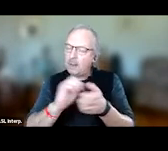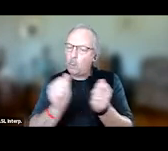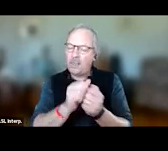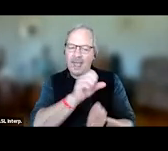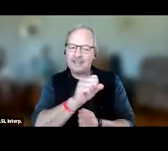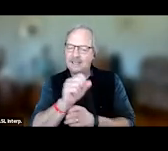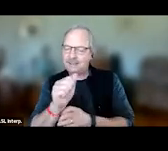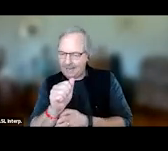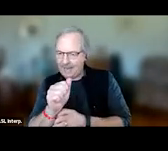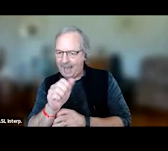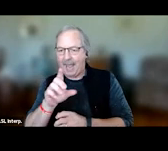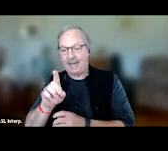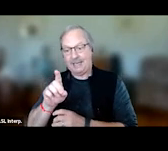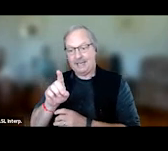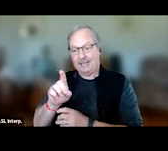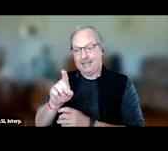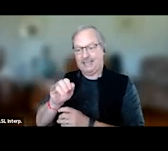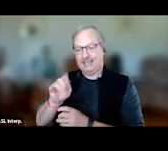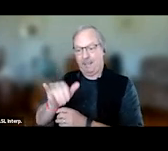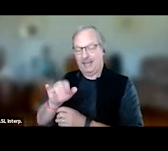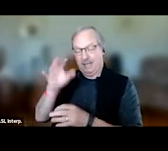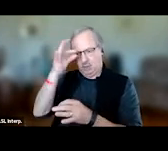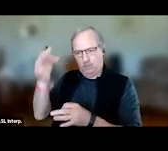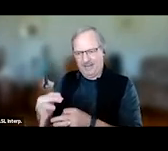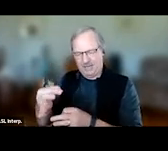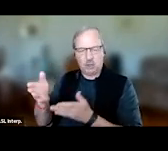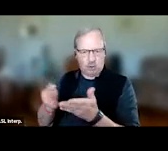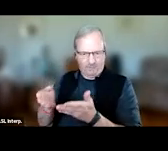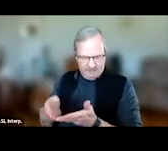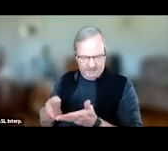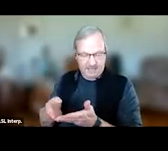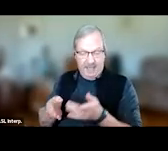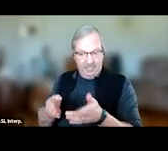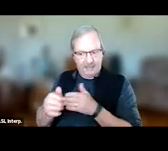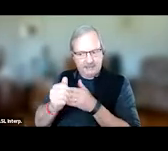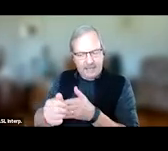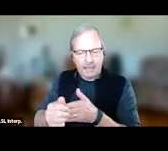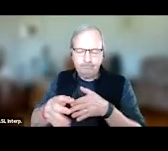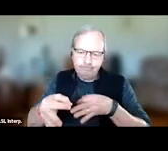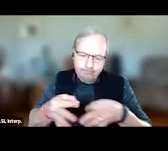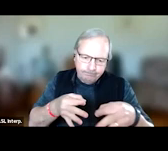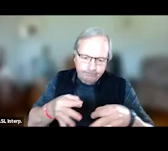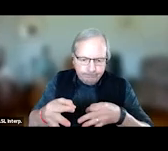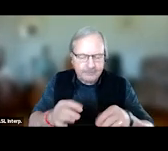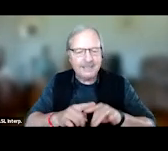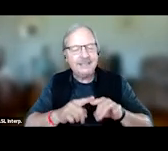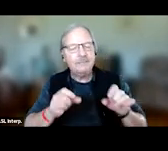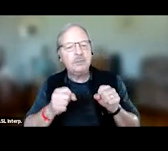and Disability Determination Services. And this guide walks through different strategies for collaboration,